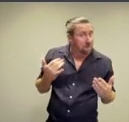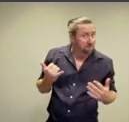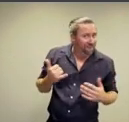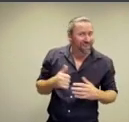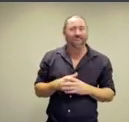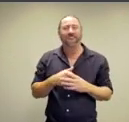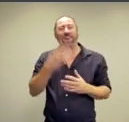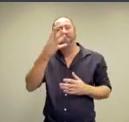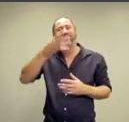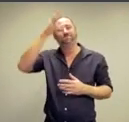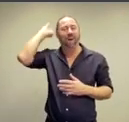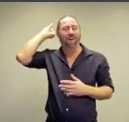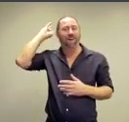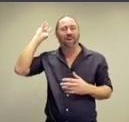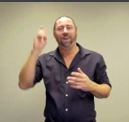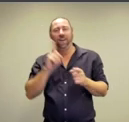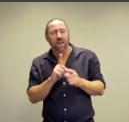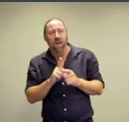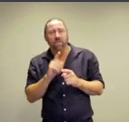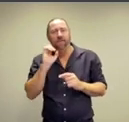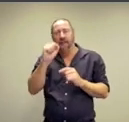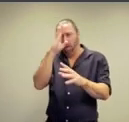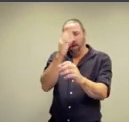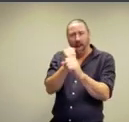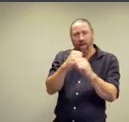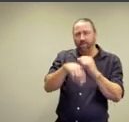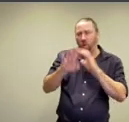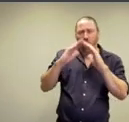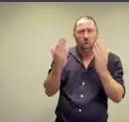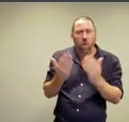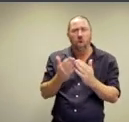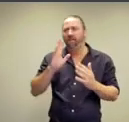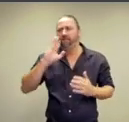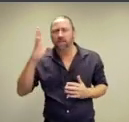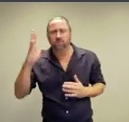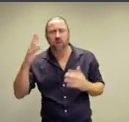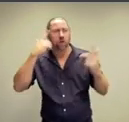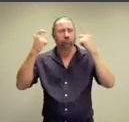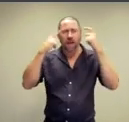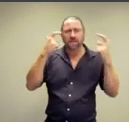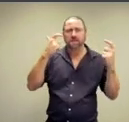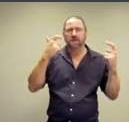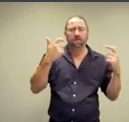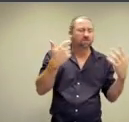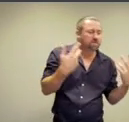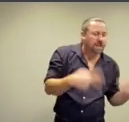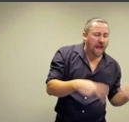maybe once or twice. The punk subculture includes different ideologies, fashion and other forms of creative